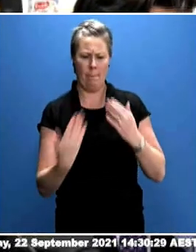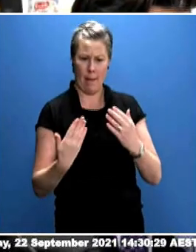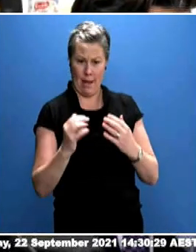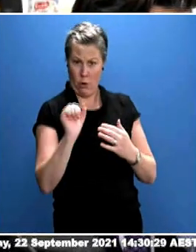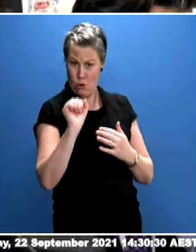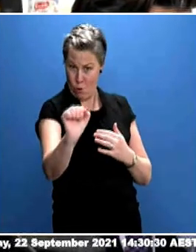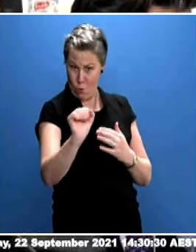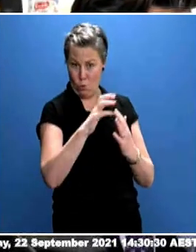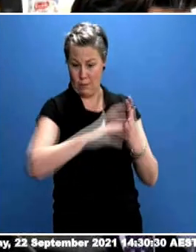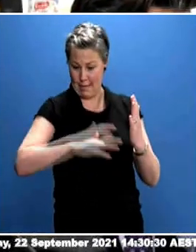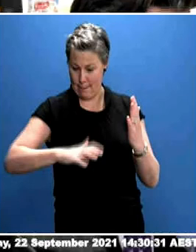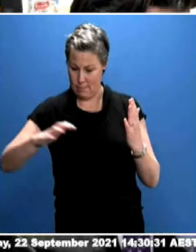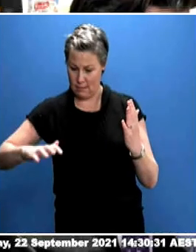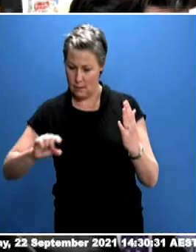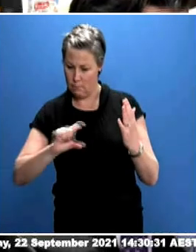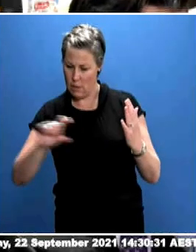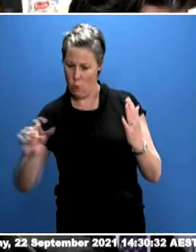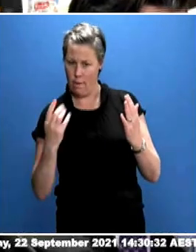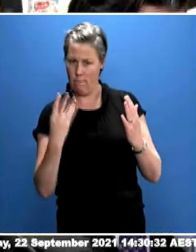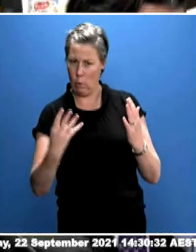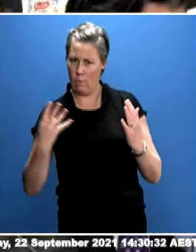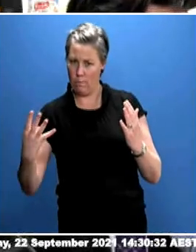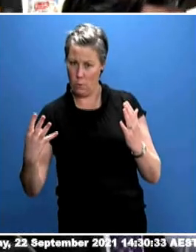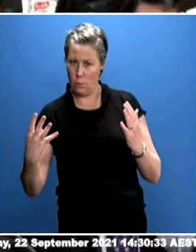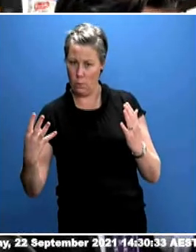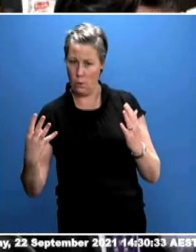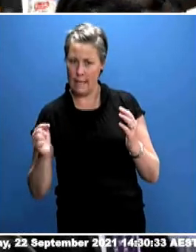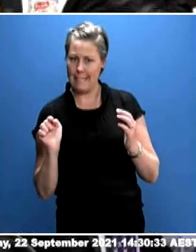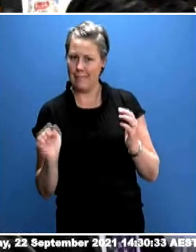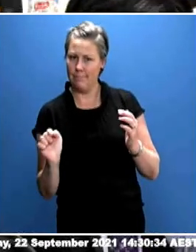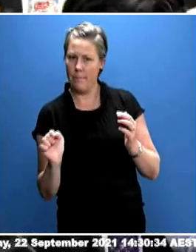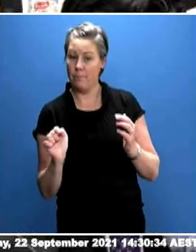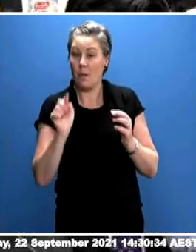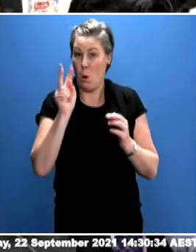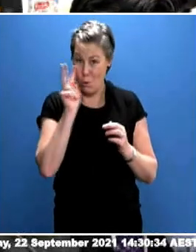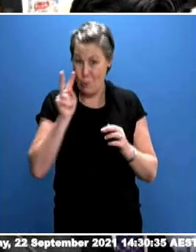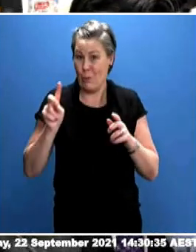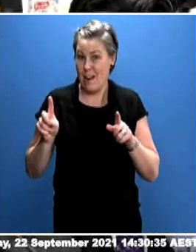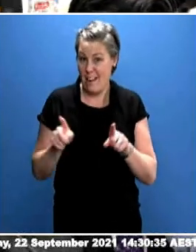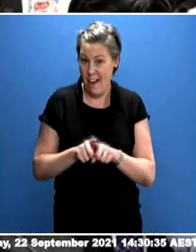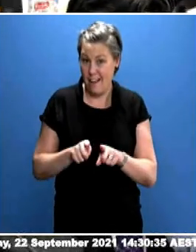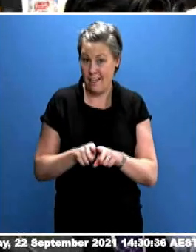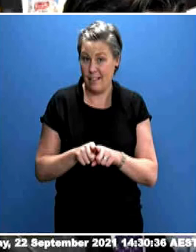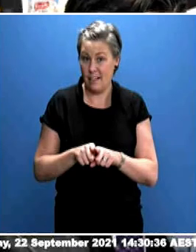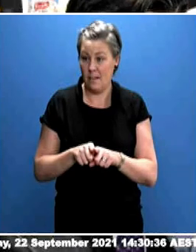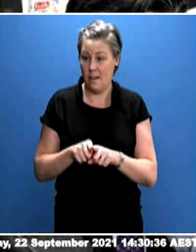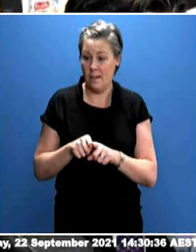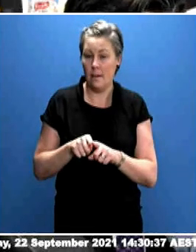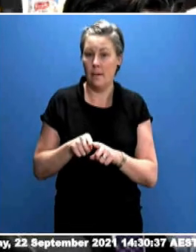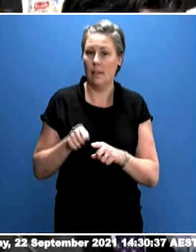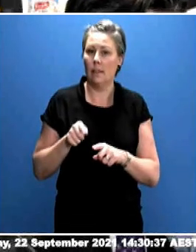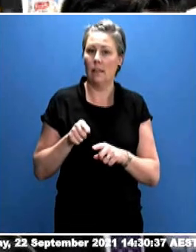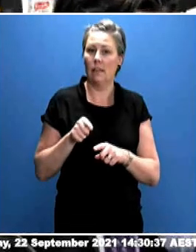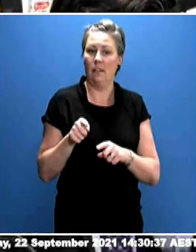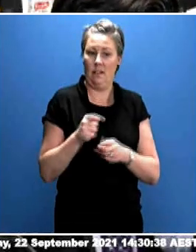the Chair has asked, it's very unlikely that those rates of disability are